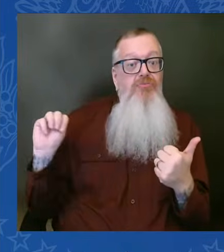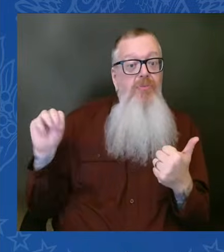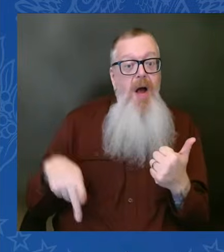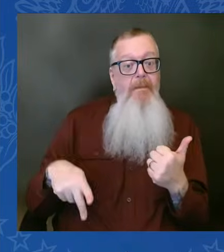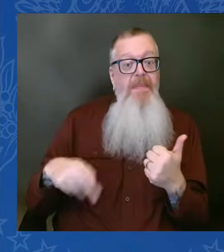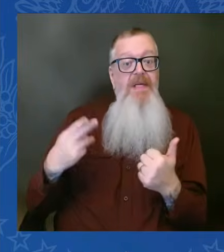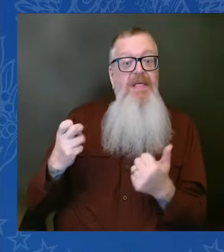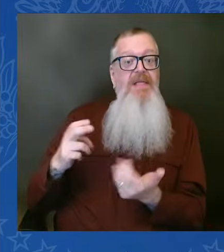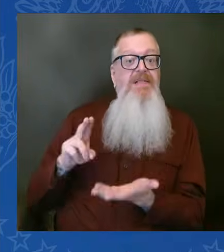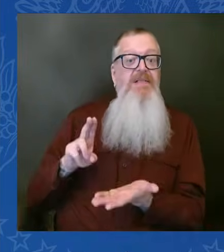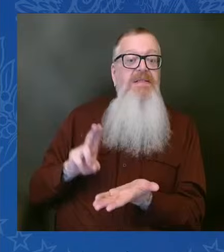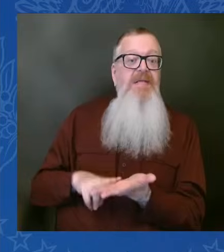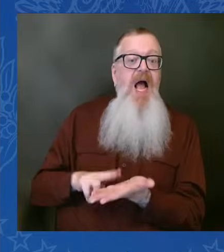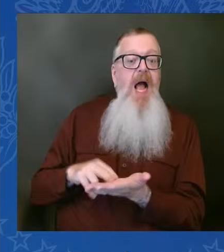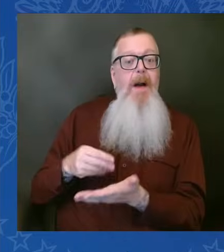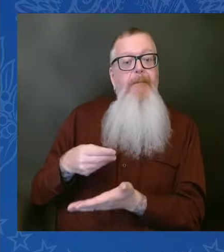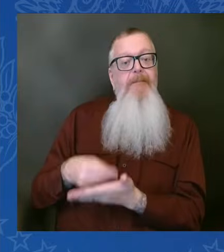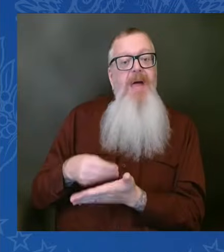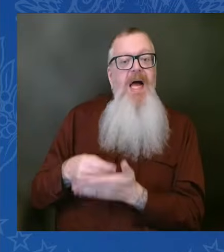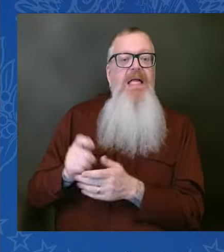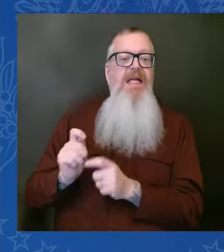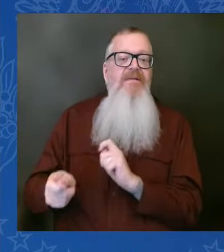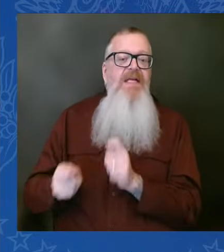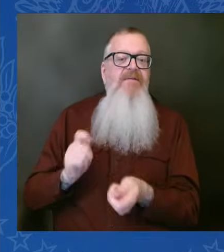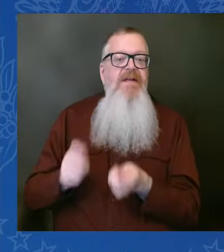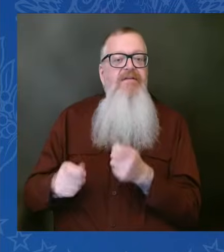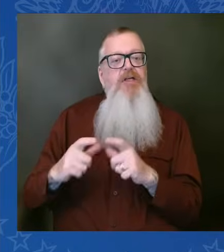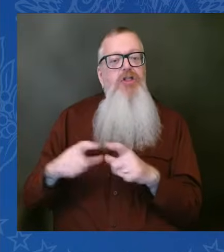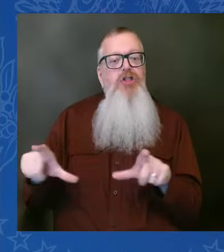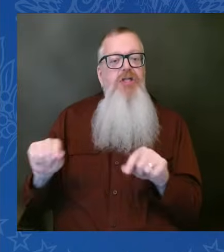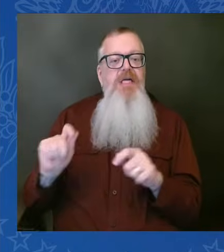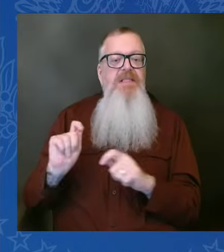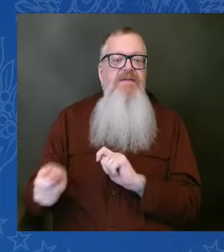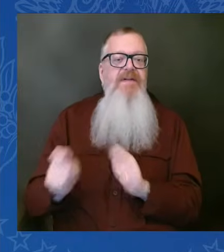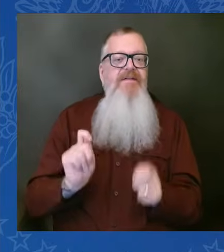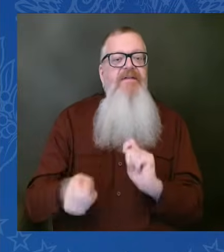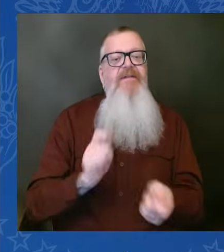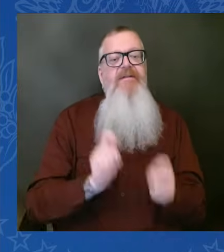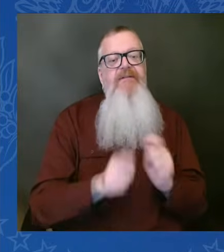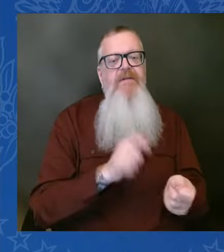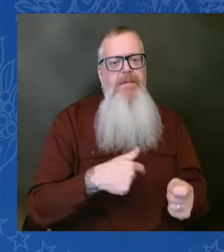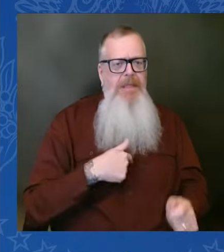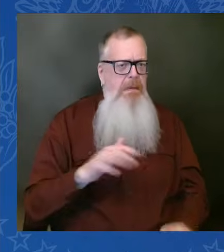And I didn’t -- stupid. But all kidding aside,